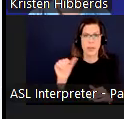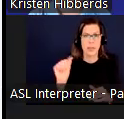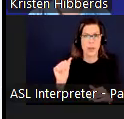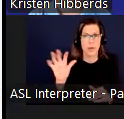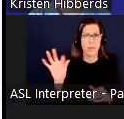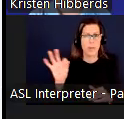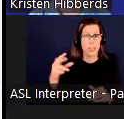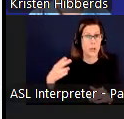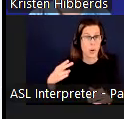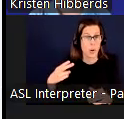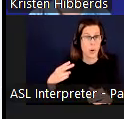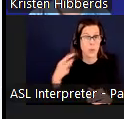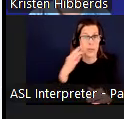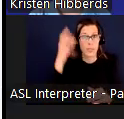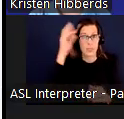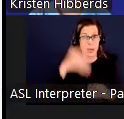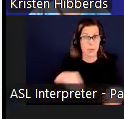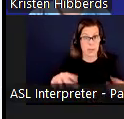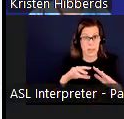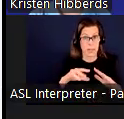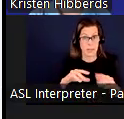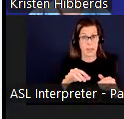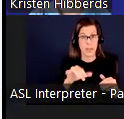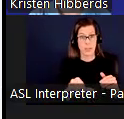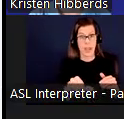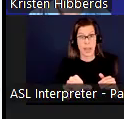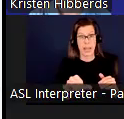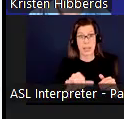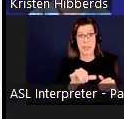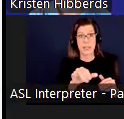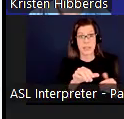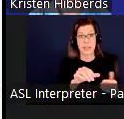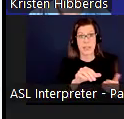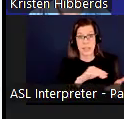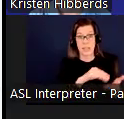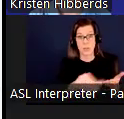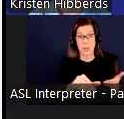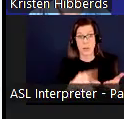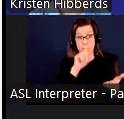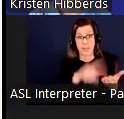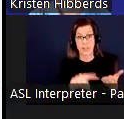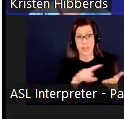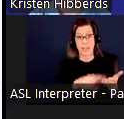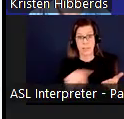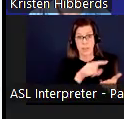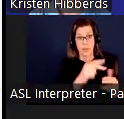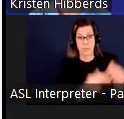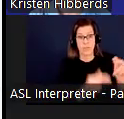Is this excluding investigations of those facilities of abuse cases? So I just want to throw that out there.